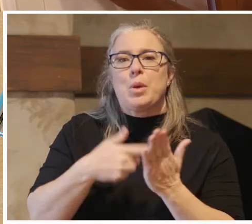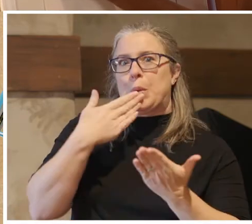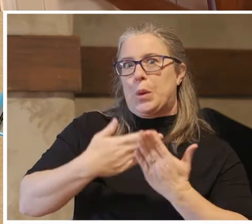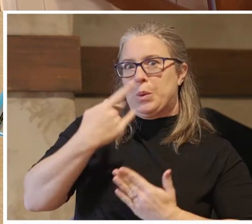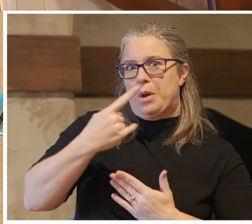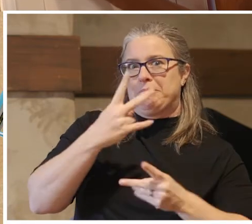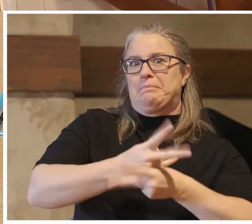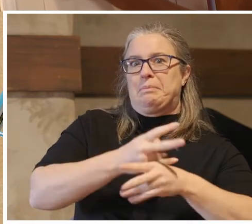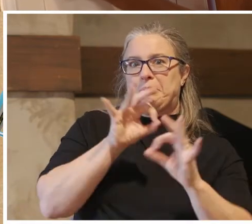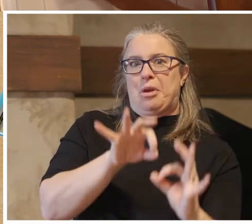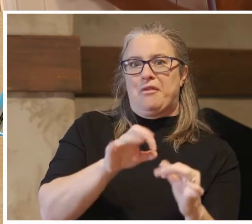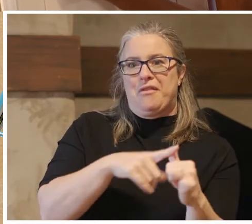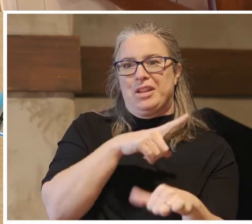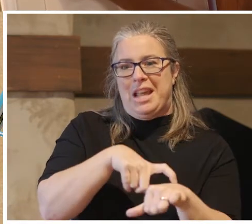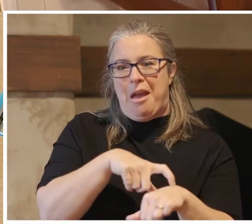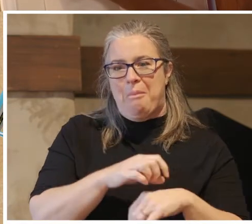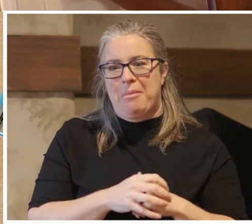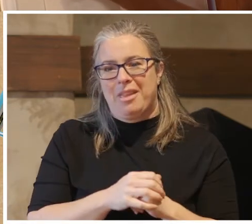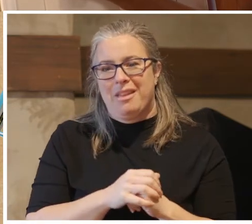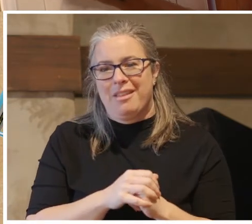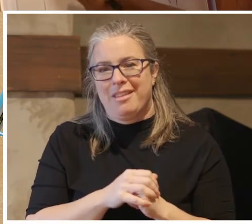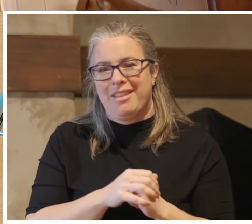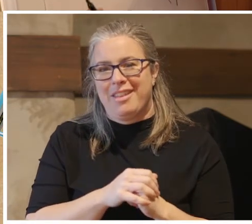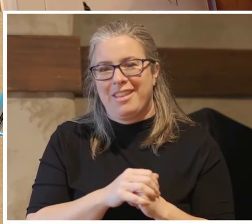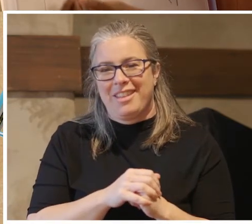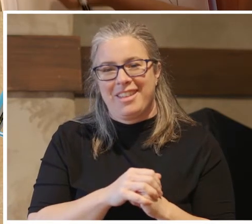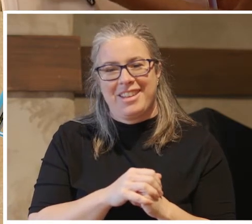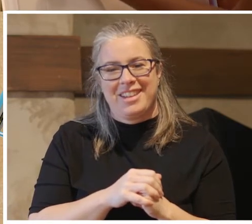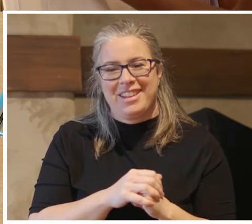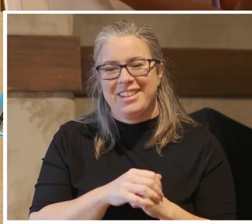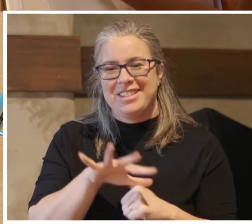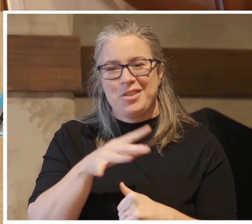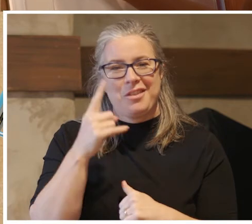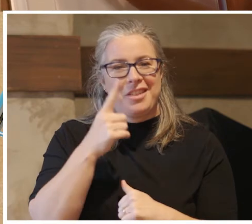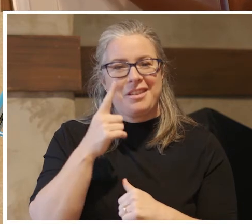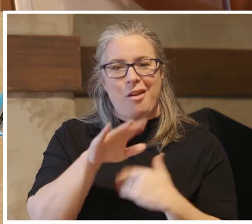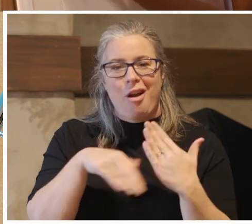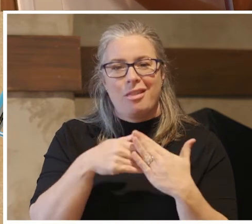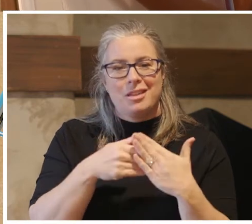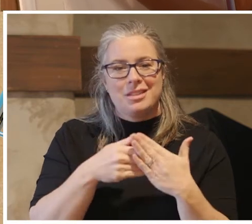Sometimes you get a good one and it's perfect the first time. And you sort of think about all these